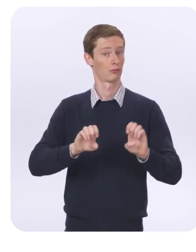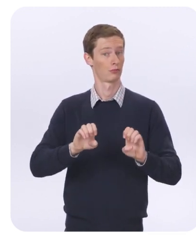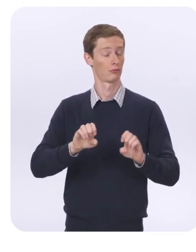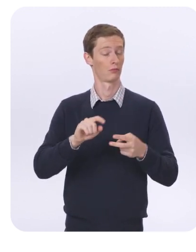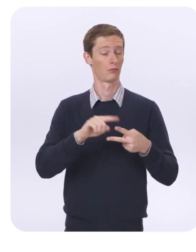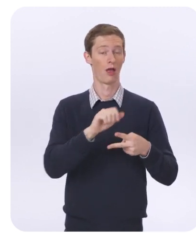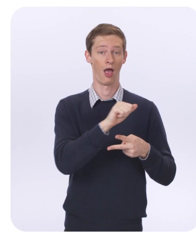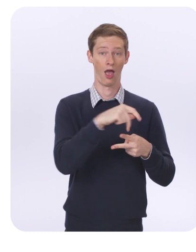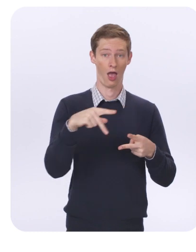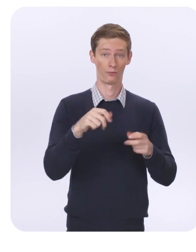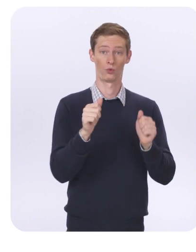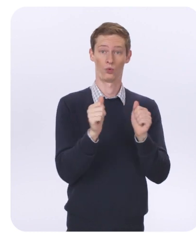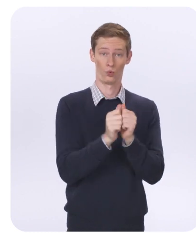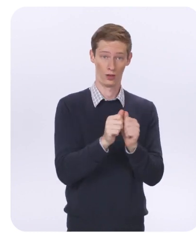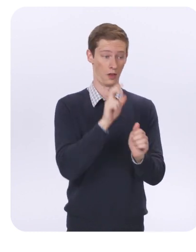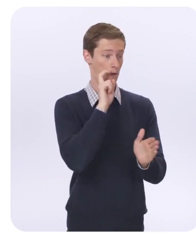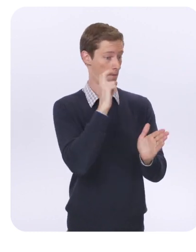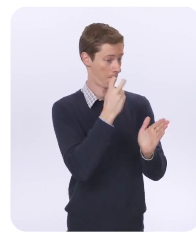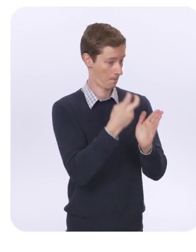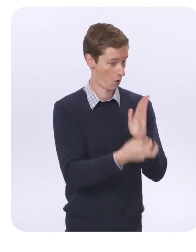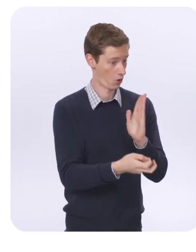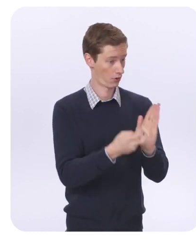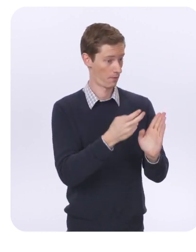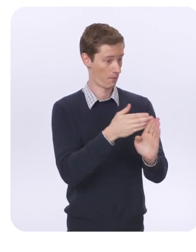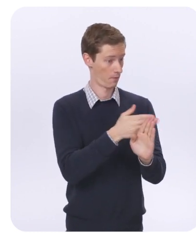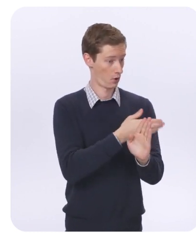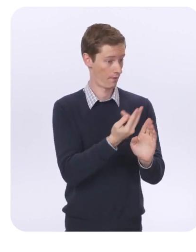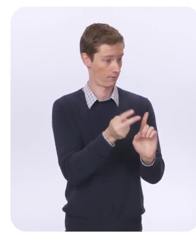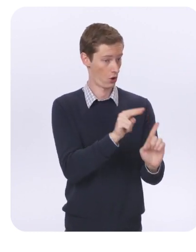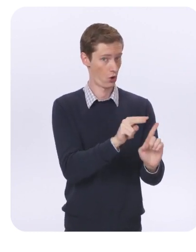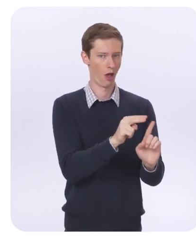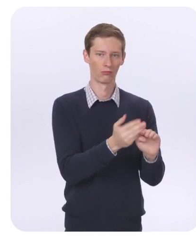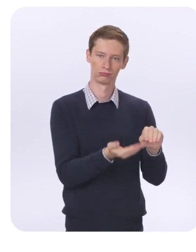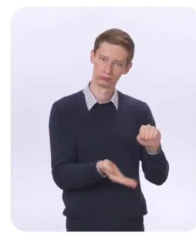These are exciting results and it proved to us that this is a powerful tool